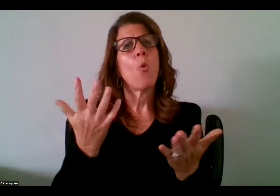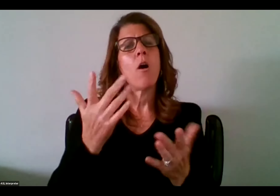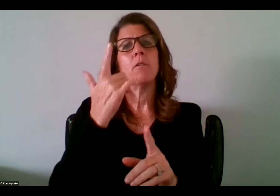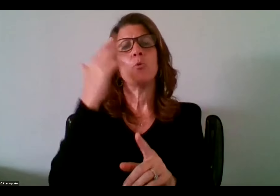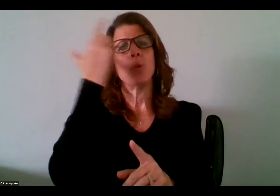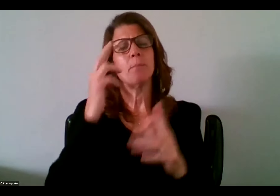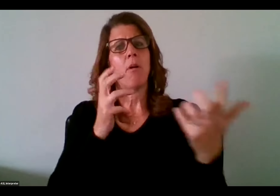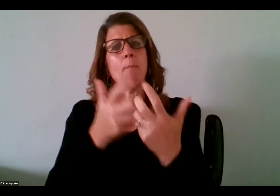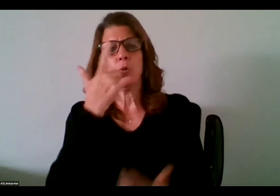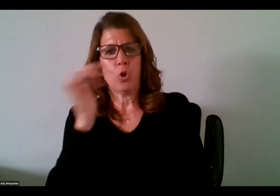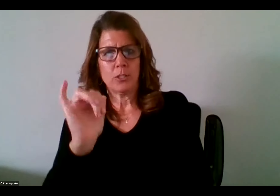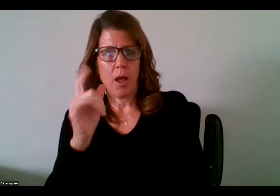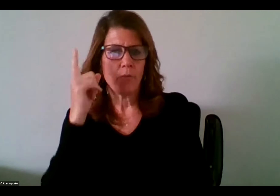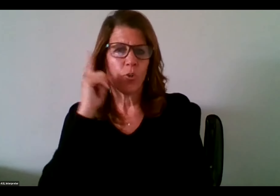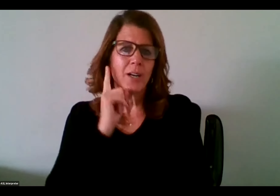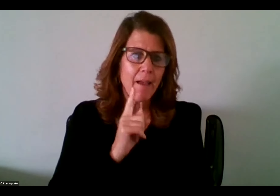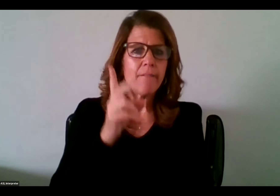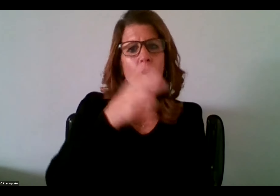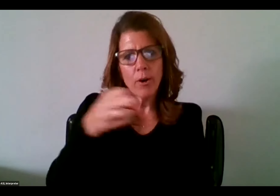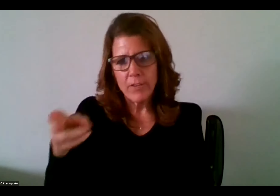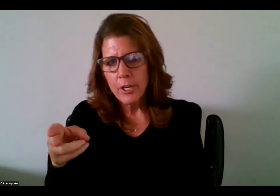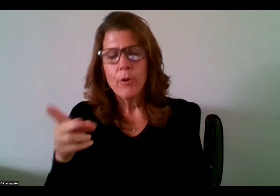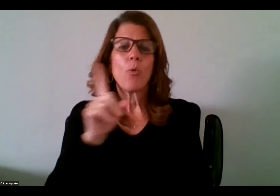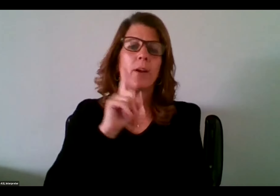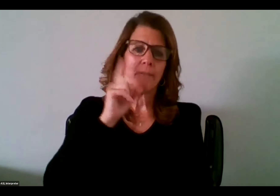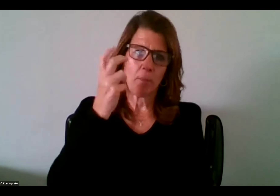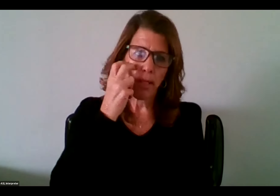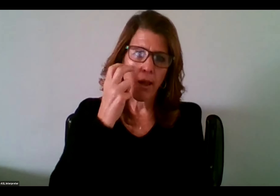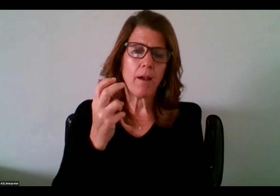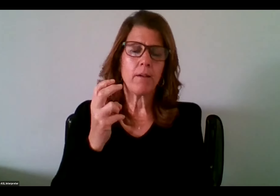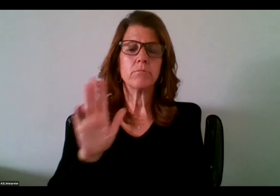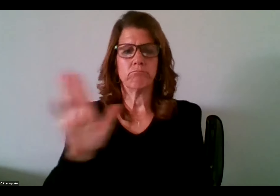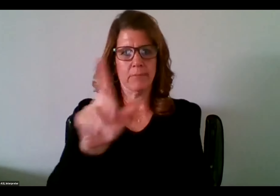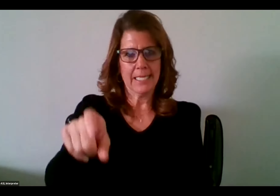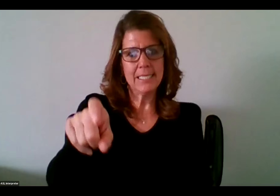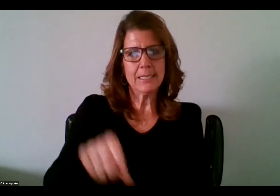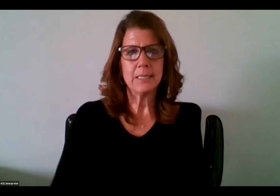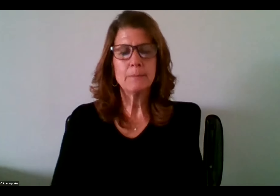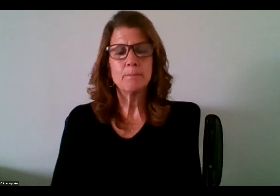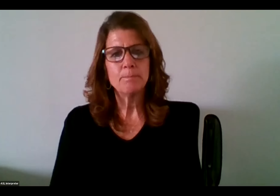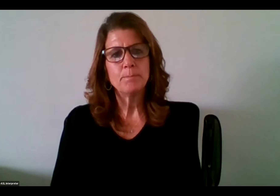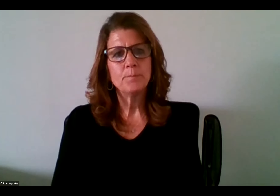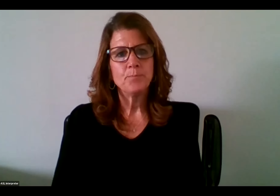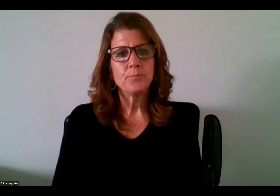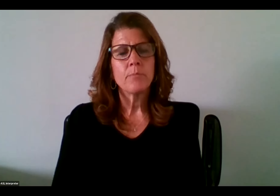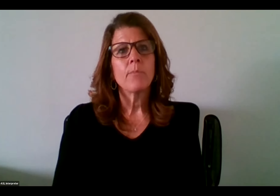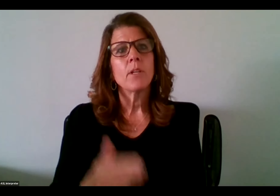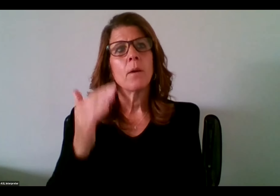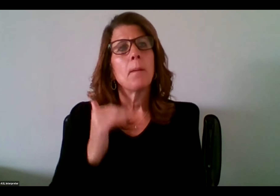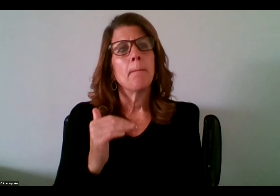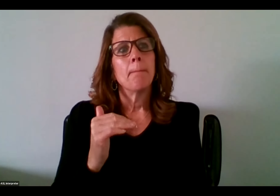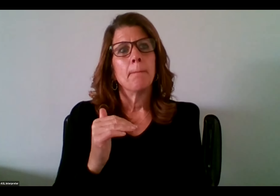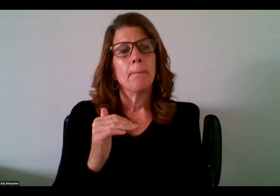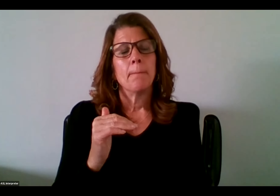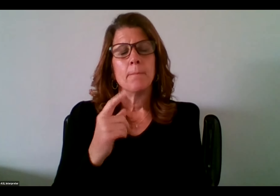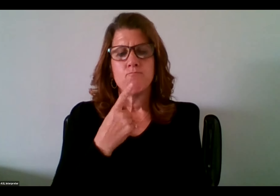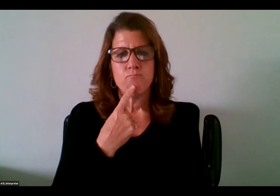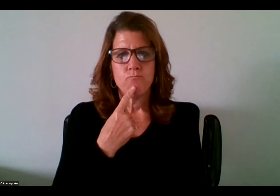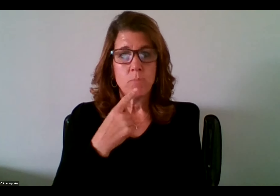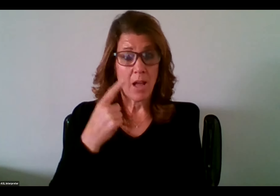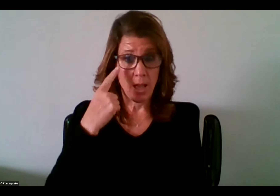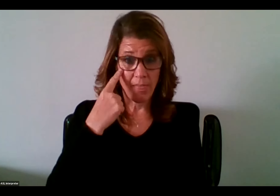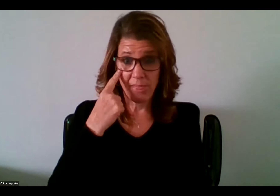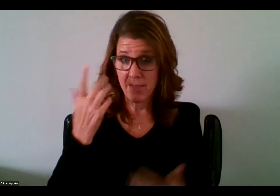Deaf or hard of hearing community or Deaf/blind community needs. I believe that's all the